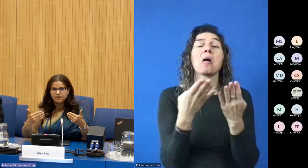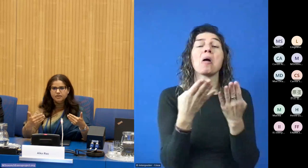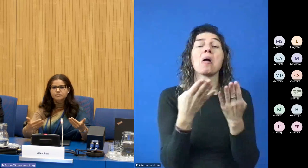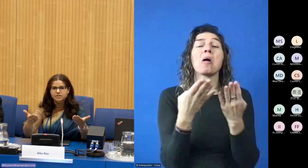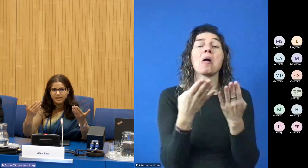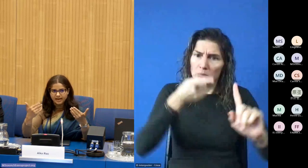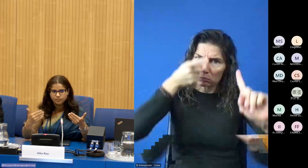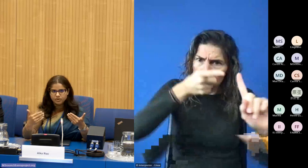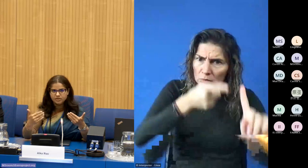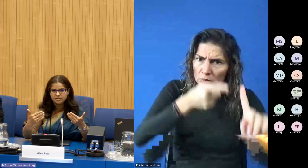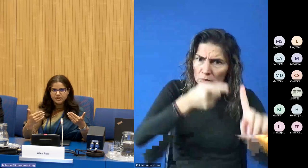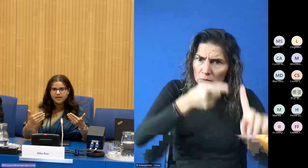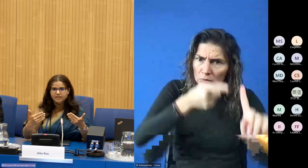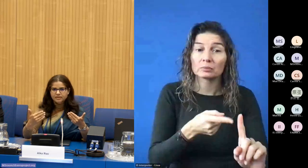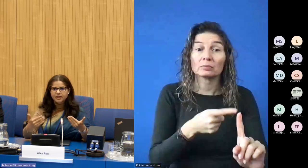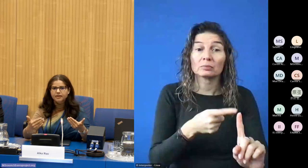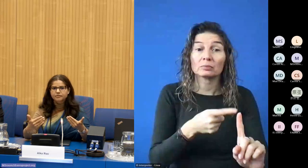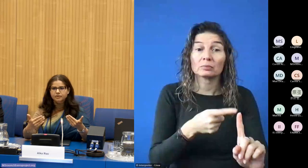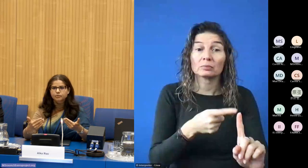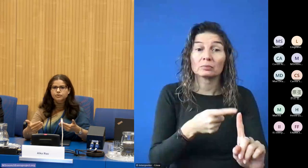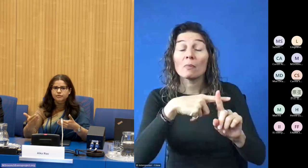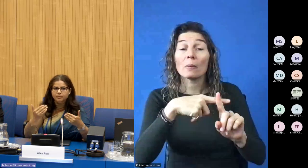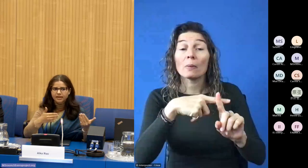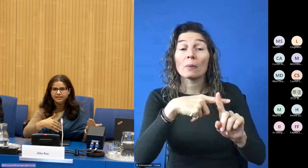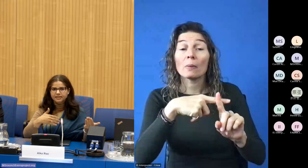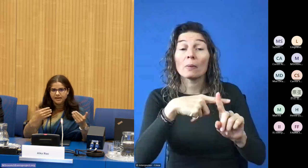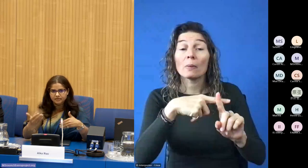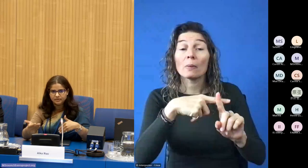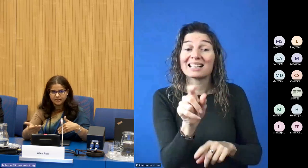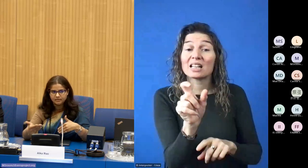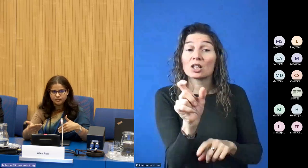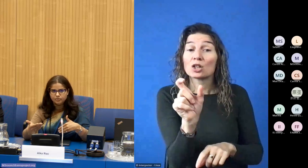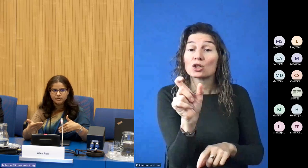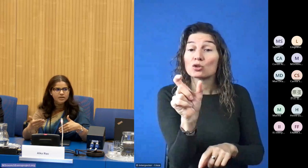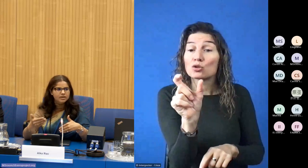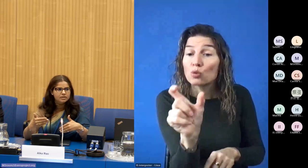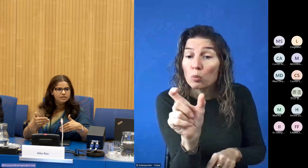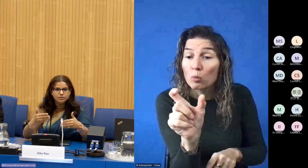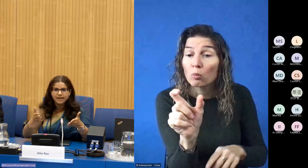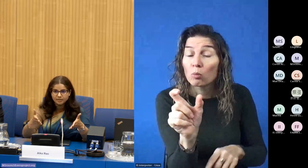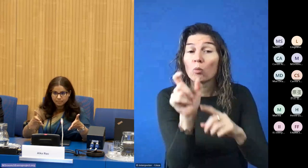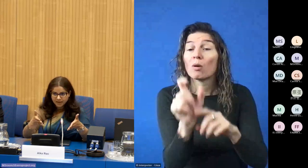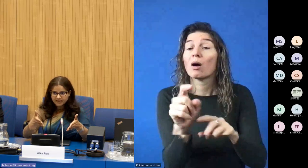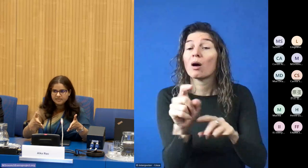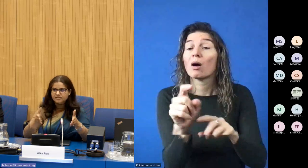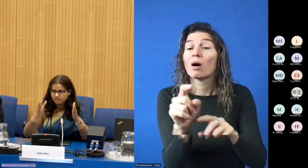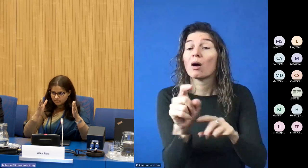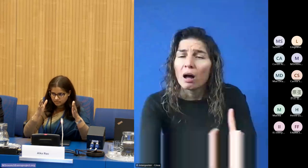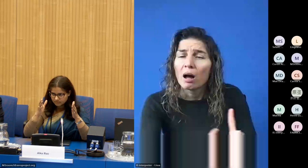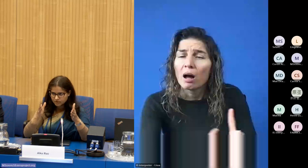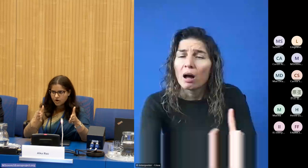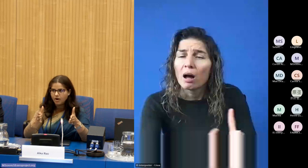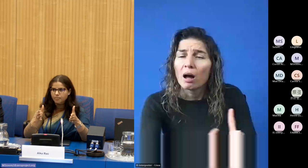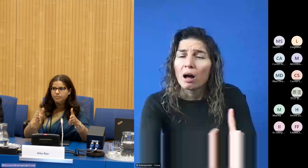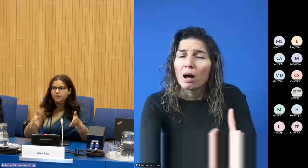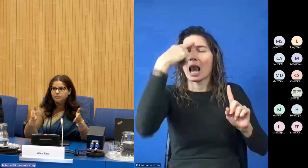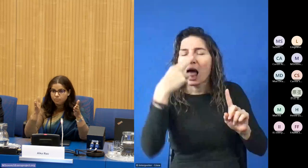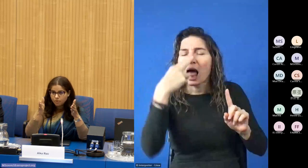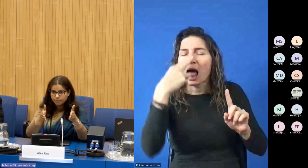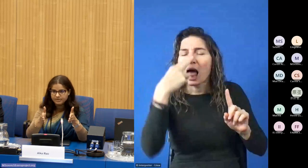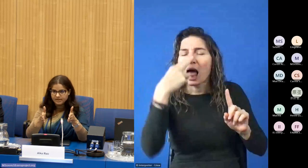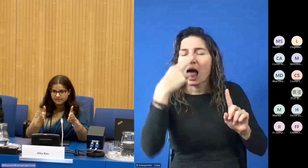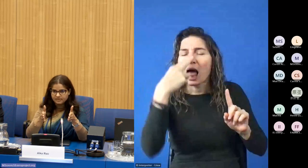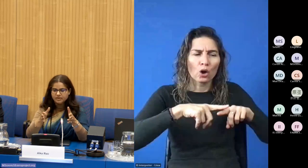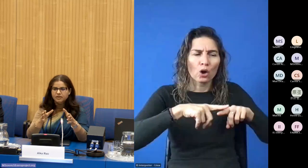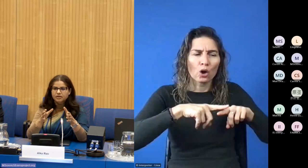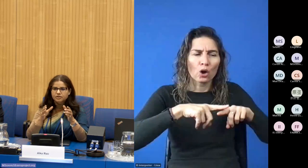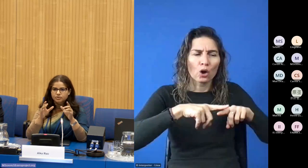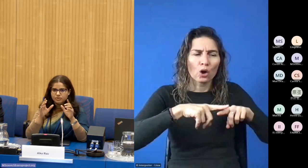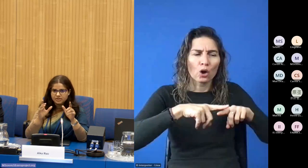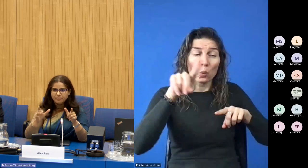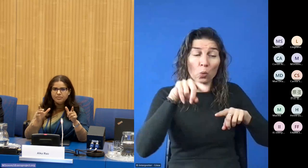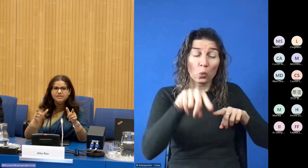terms and words have Latin and Greek roots, so that makes the job more precise. Stem is